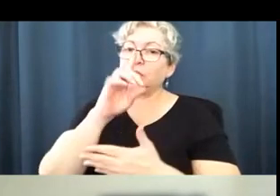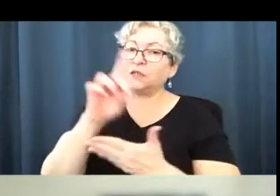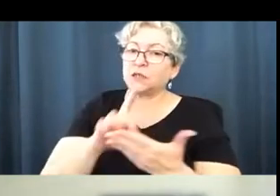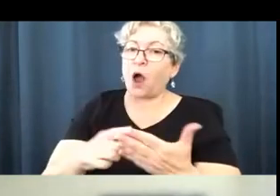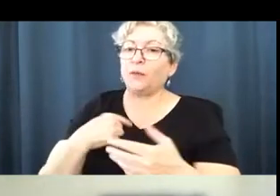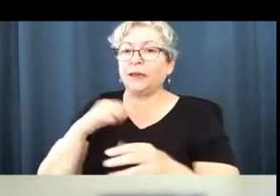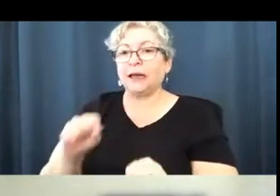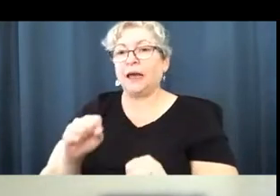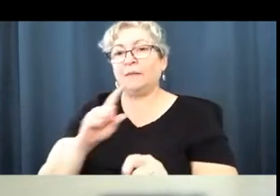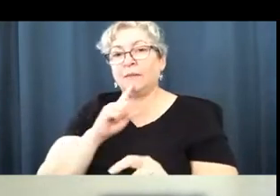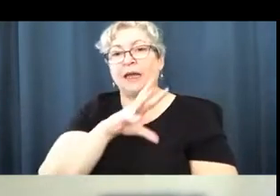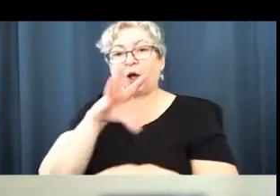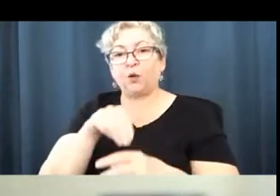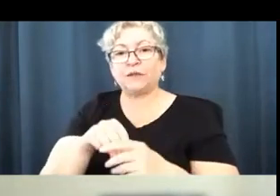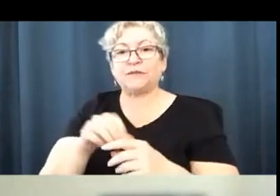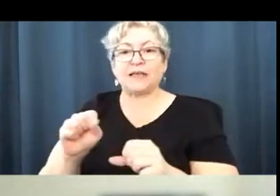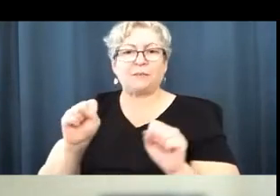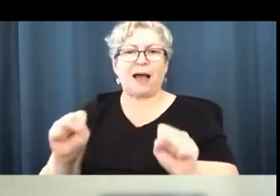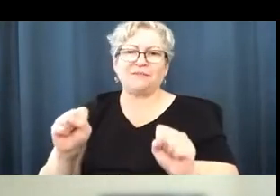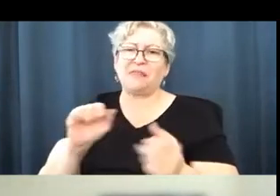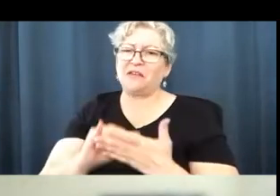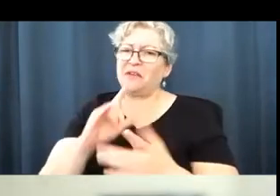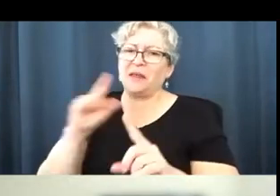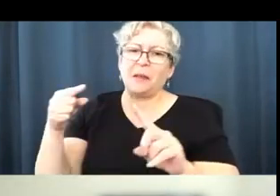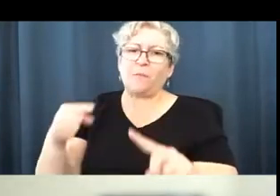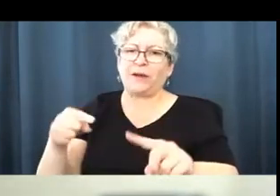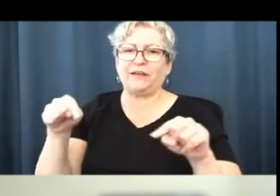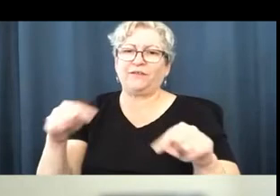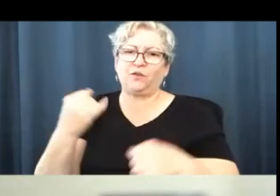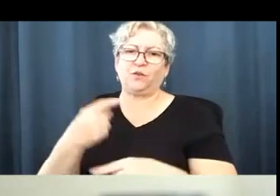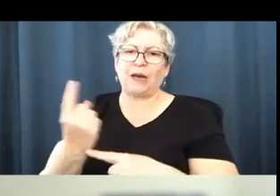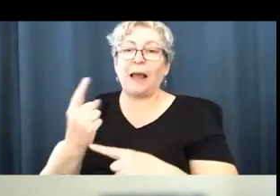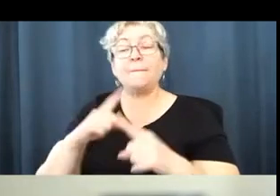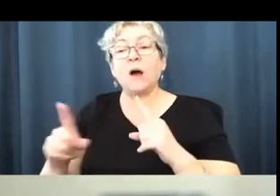to be as inclusive as possible. And so, that's really the point of what we're getting towards. But for a screen reader,